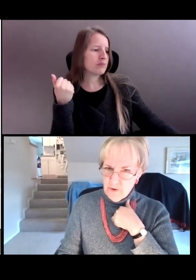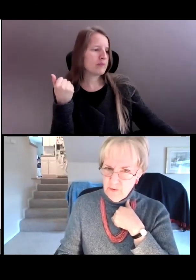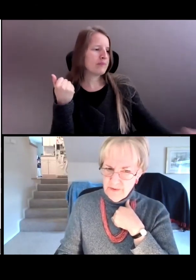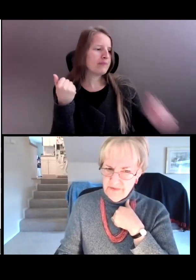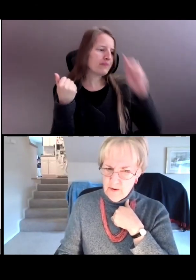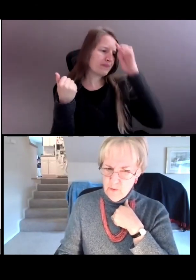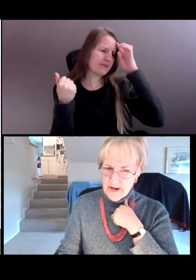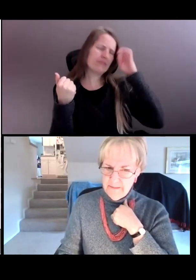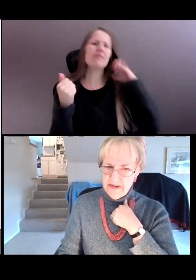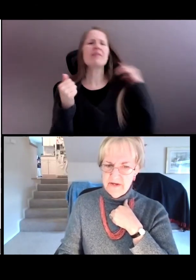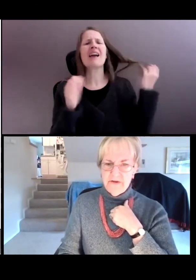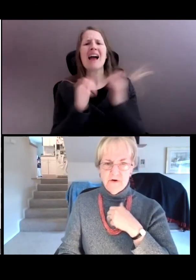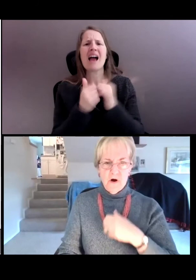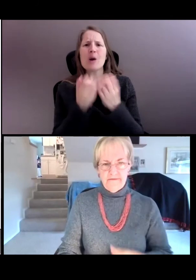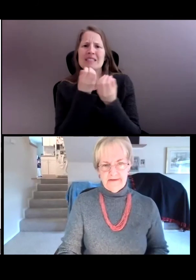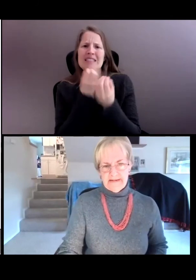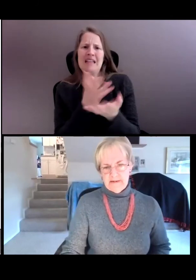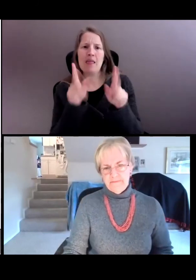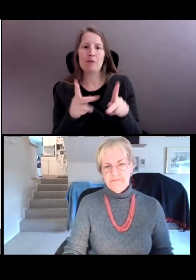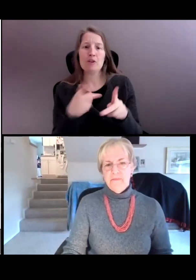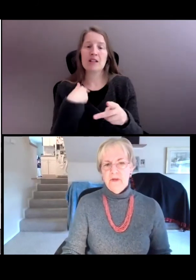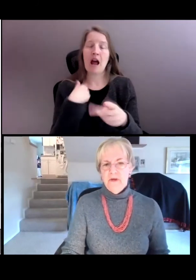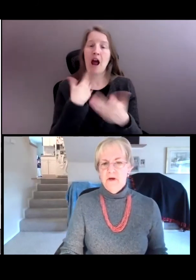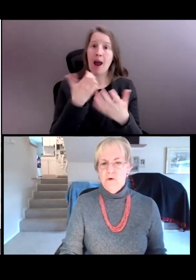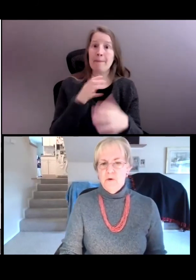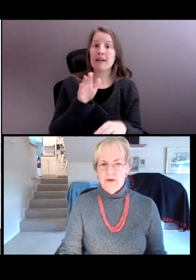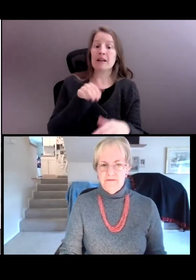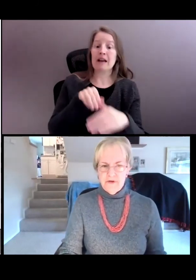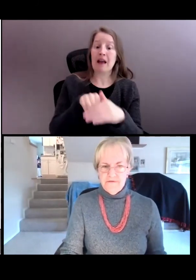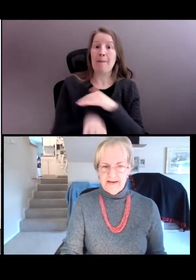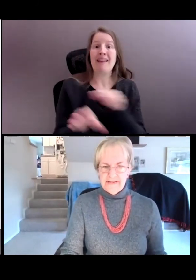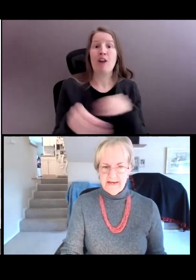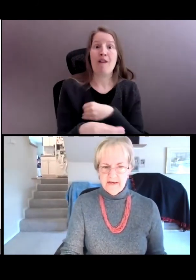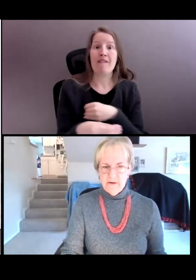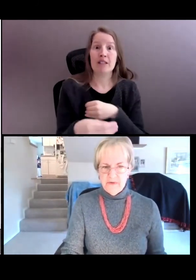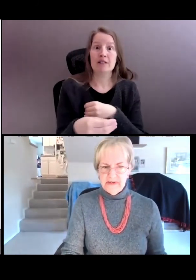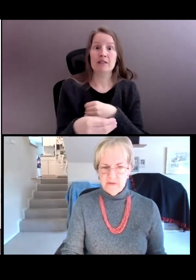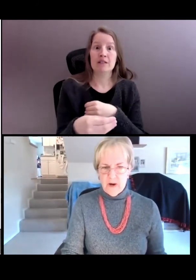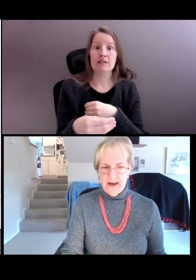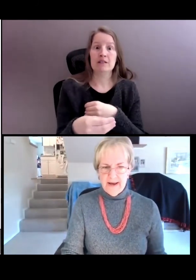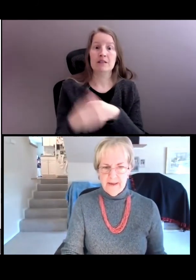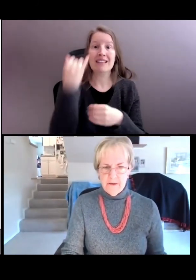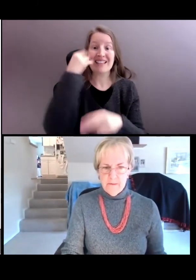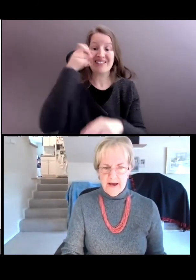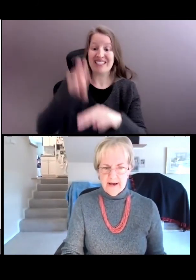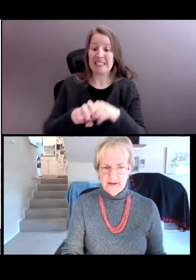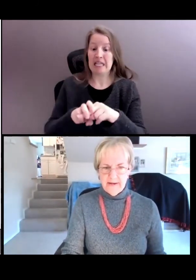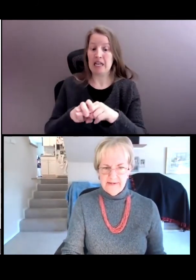know that we are coming into their office? If they are facing this way their back is